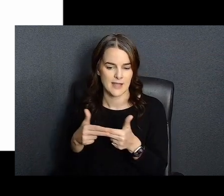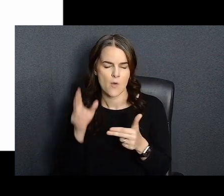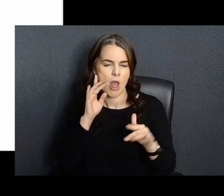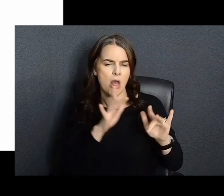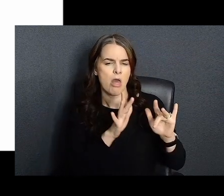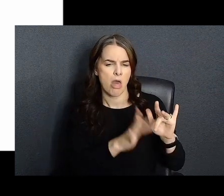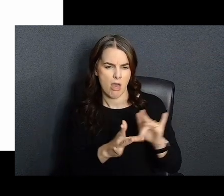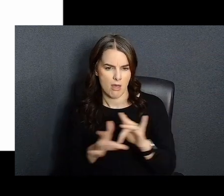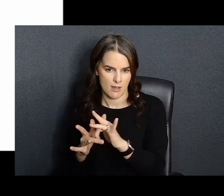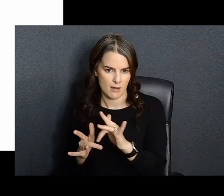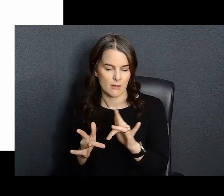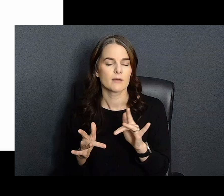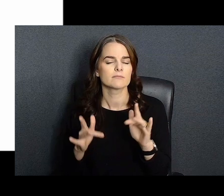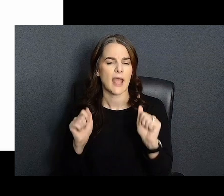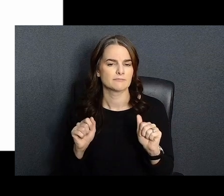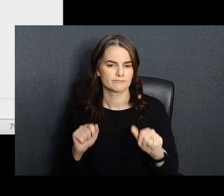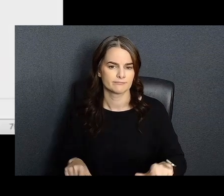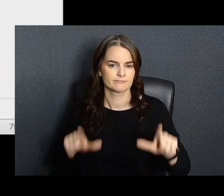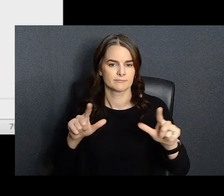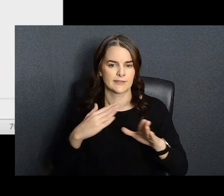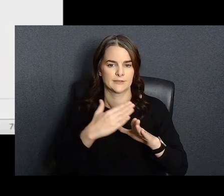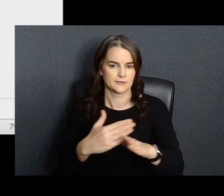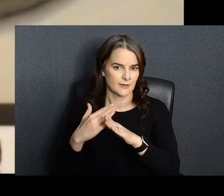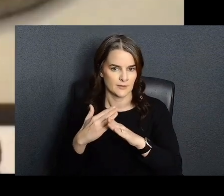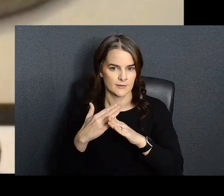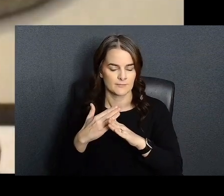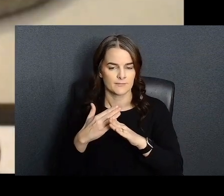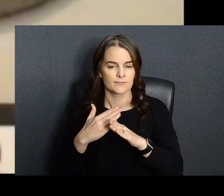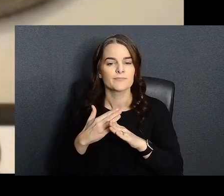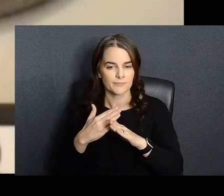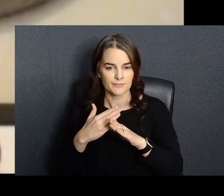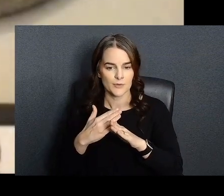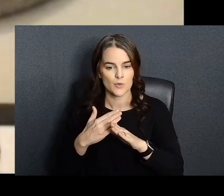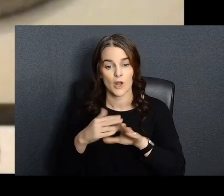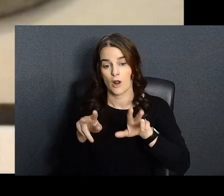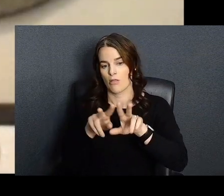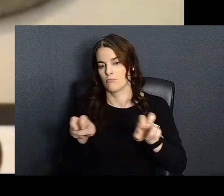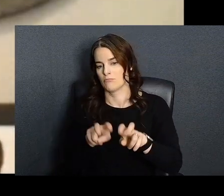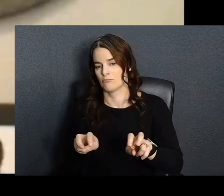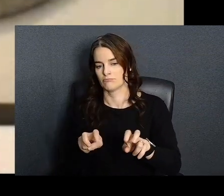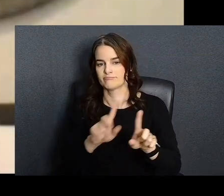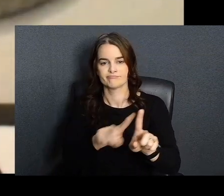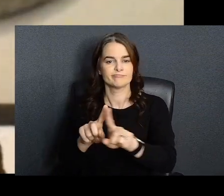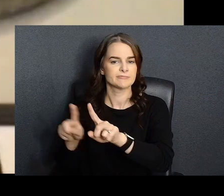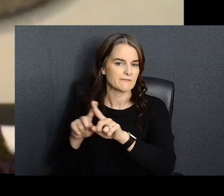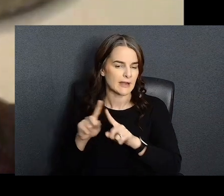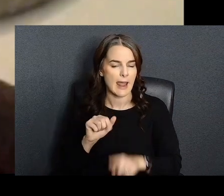so we can share our screen and you can take a look at some of the different apps live. So just bear with us.